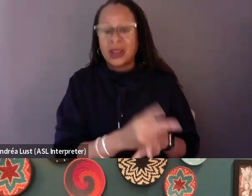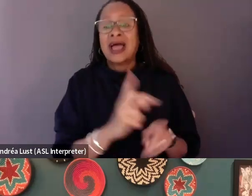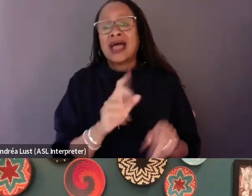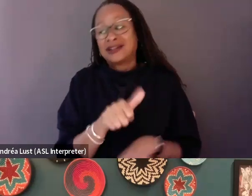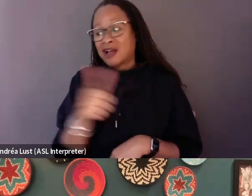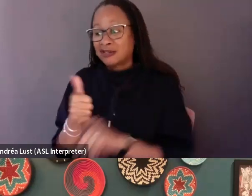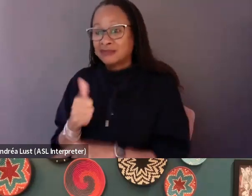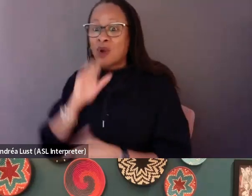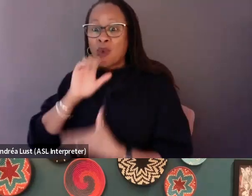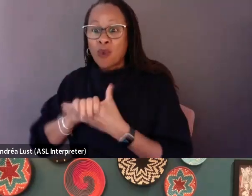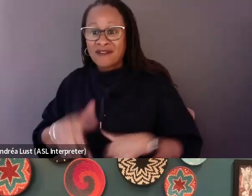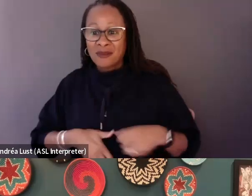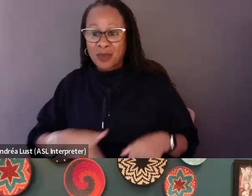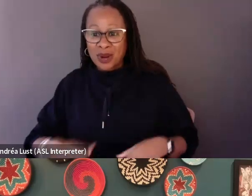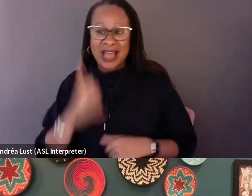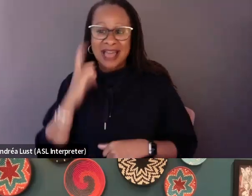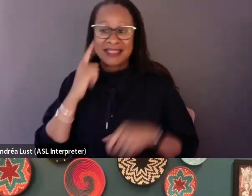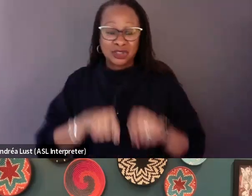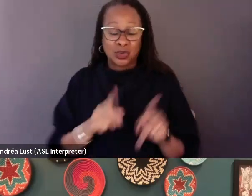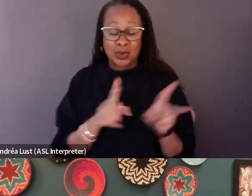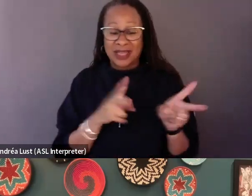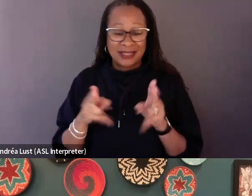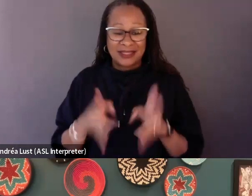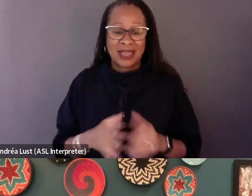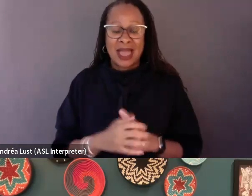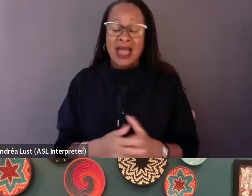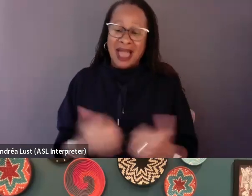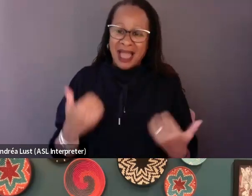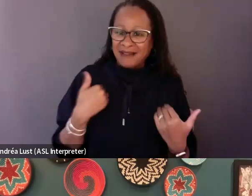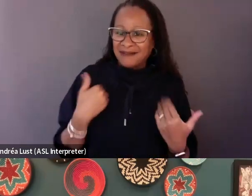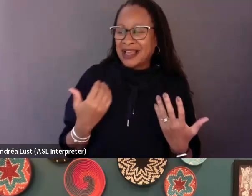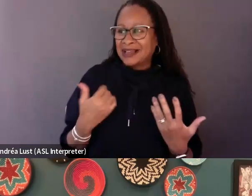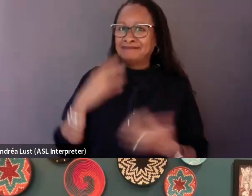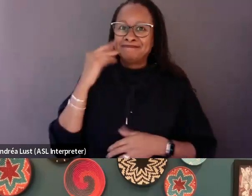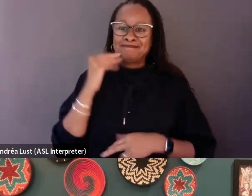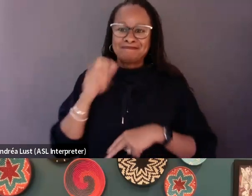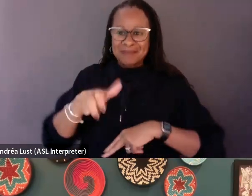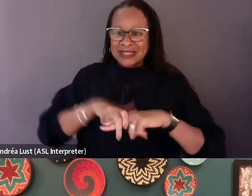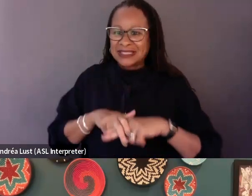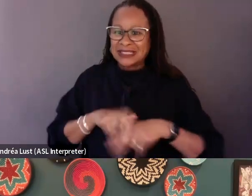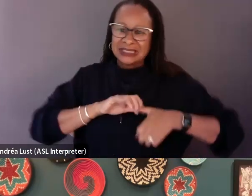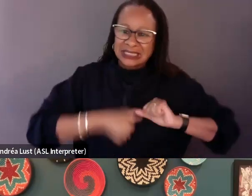So I think during the edit, having been privy to such gut wrenching moments in life